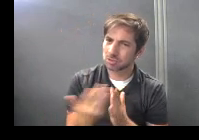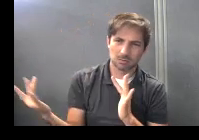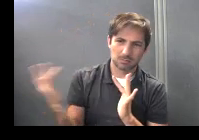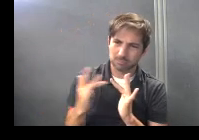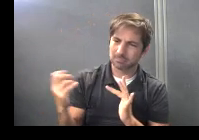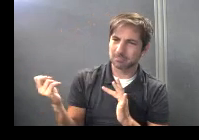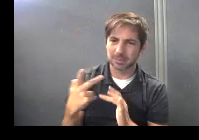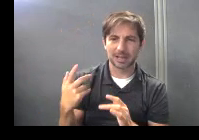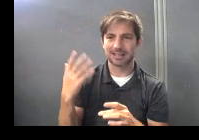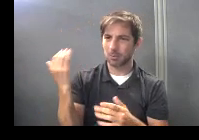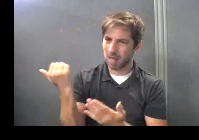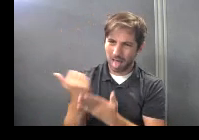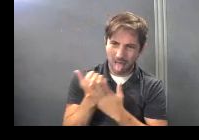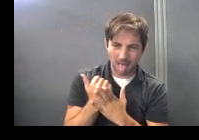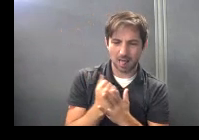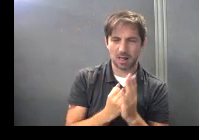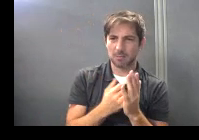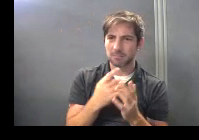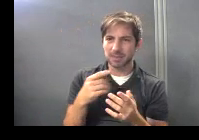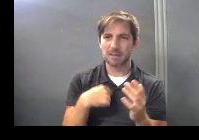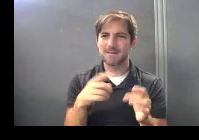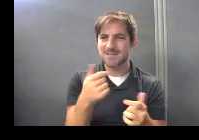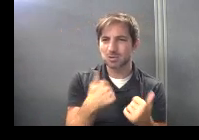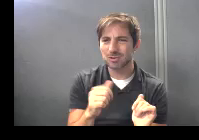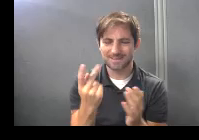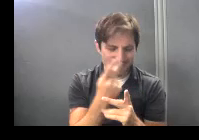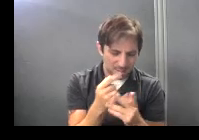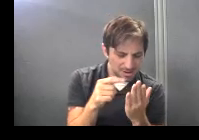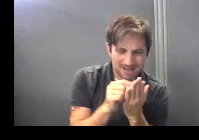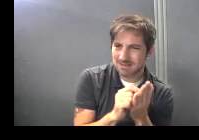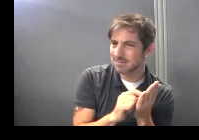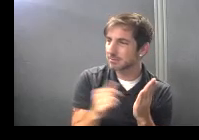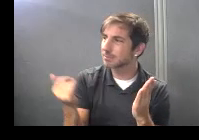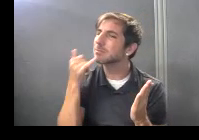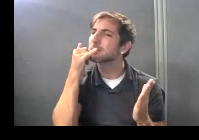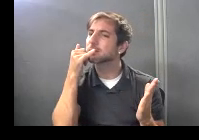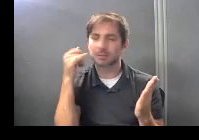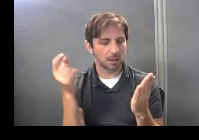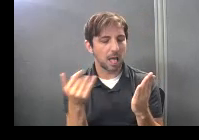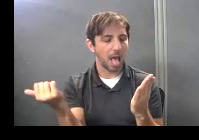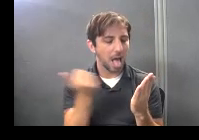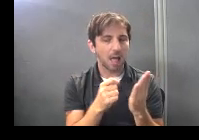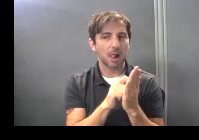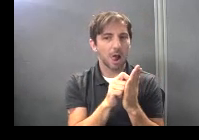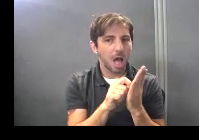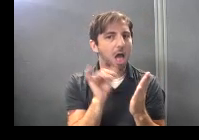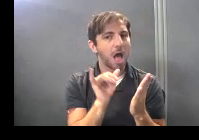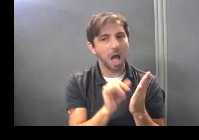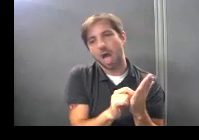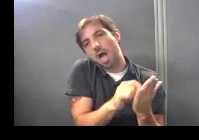WHETHER OR NOT YOUR APPLICATION IDEA, YOUR PROJECT WOULD BE ELIGIBLE, THEY ARE INCREDIBLY